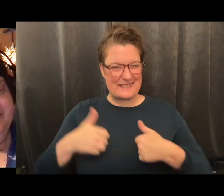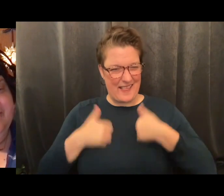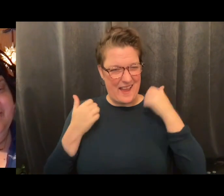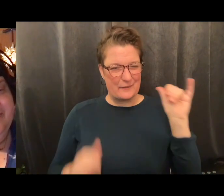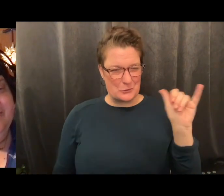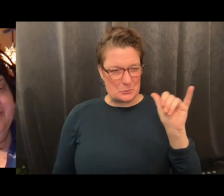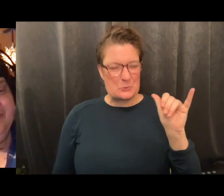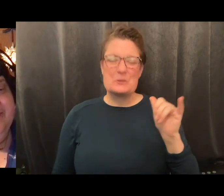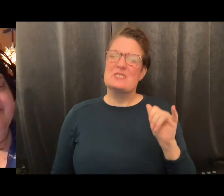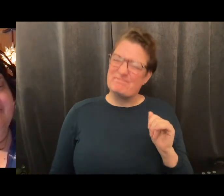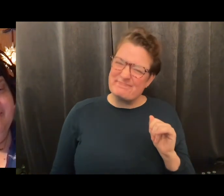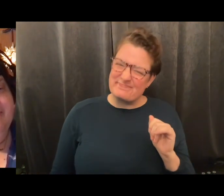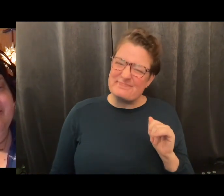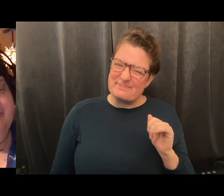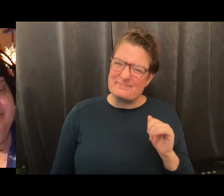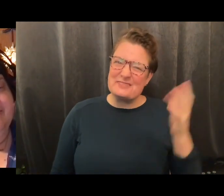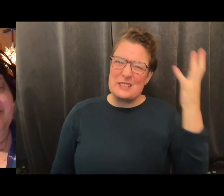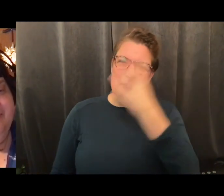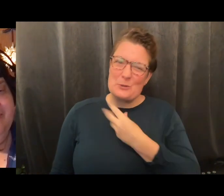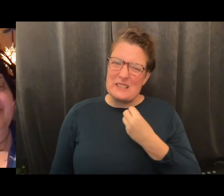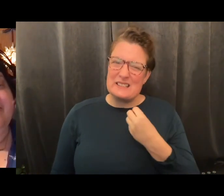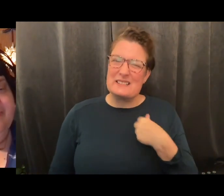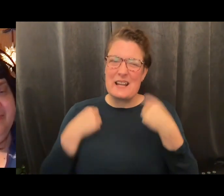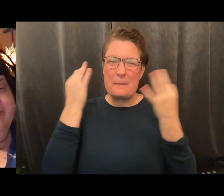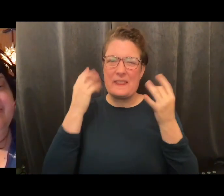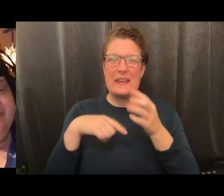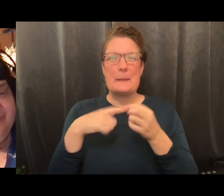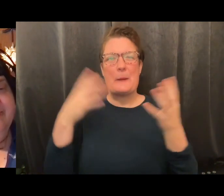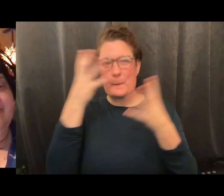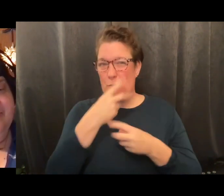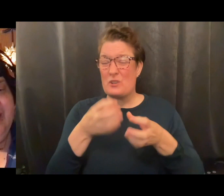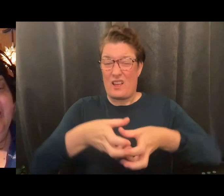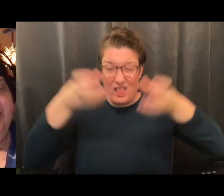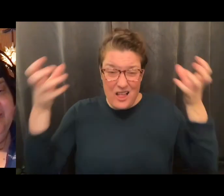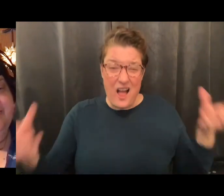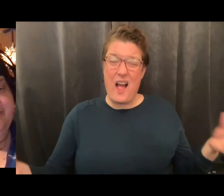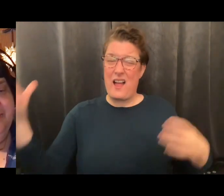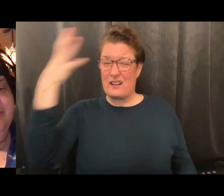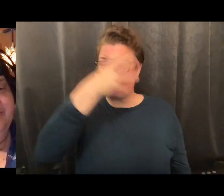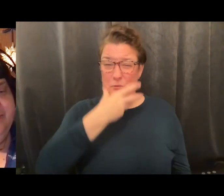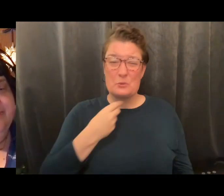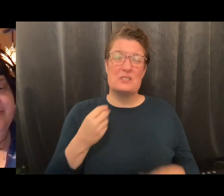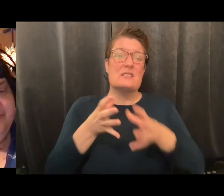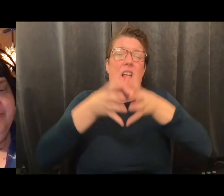I'm thinking about a lot of beauty. There's a lot of beauty in this world to come besides everybody having what they need.